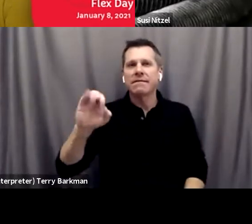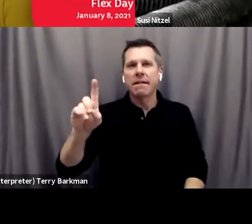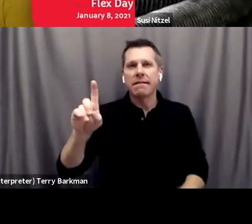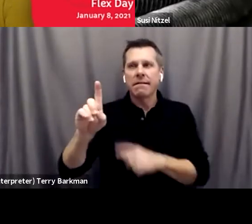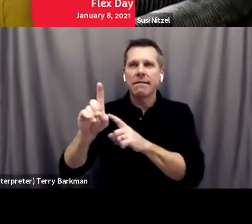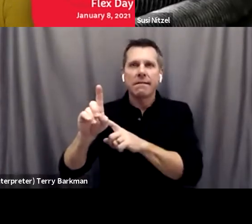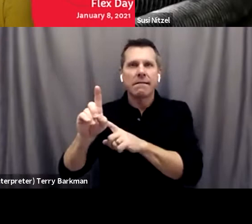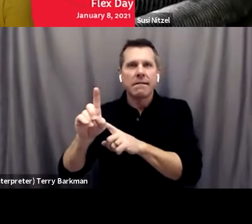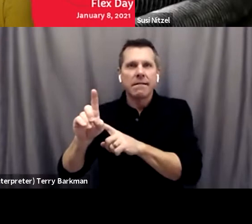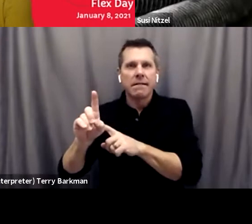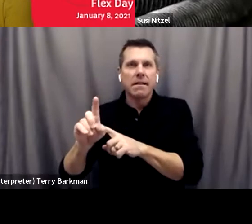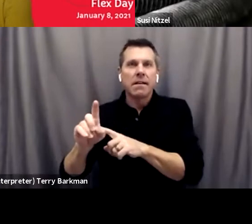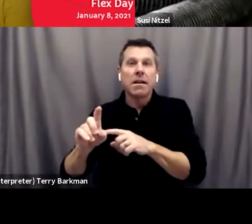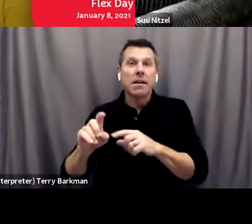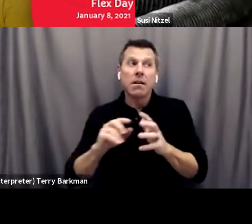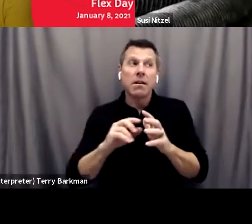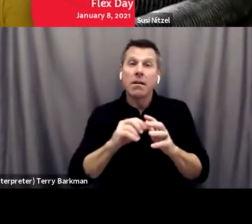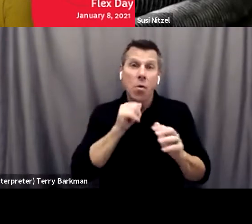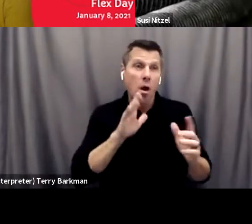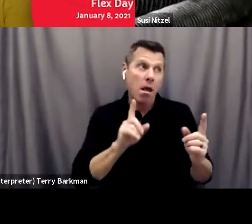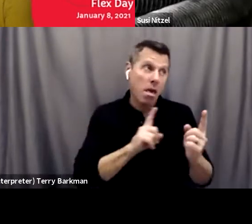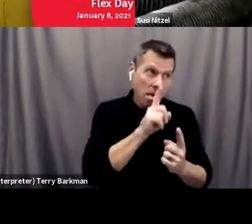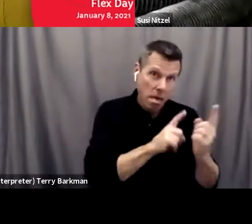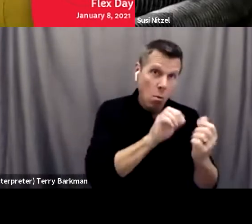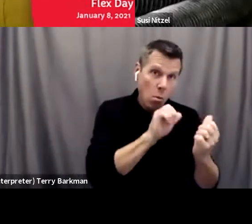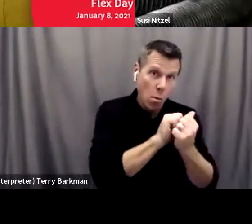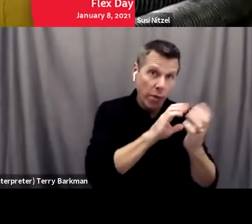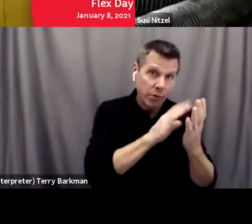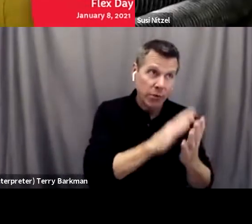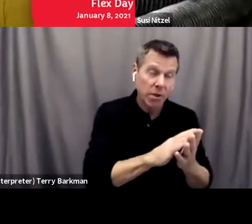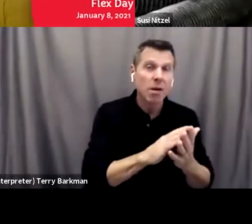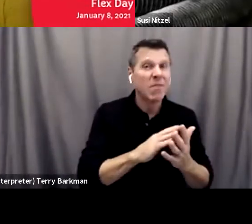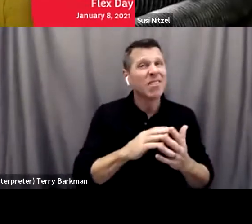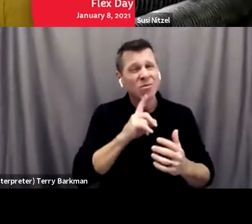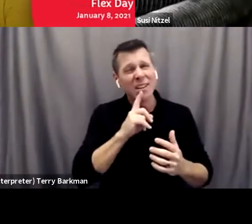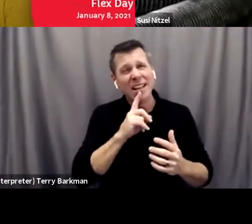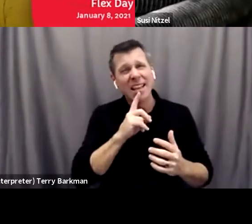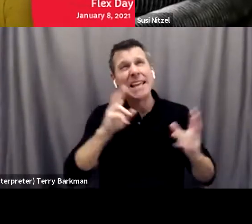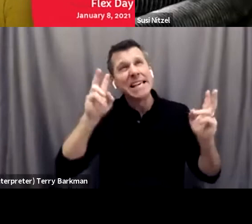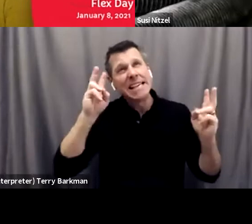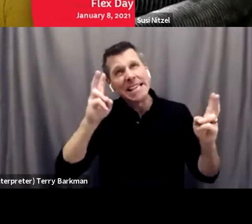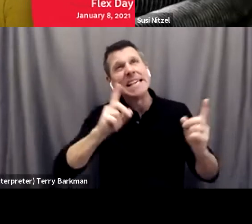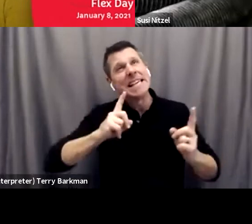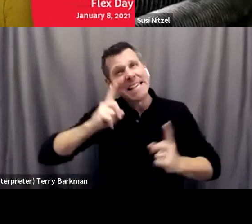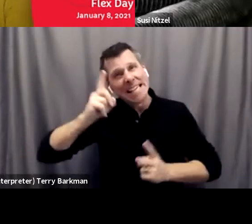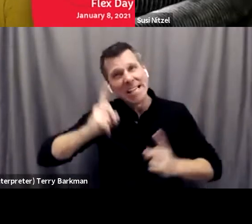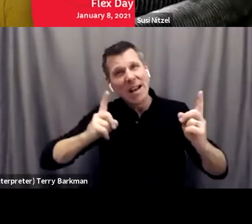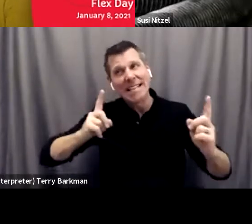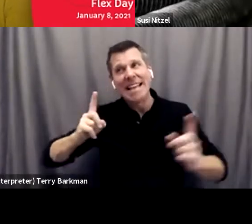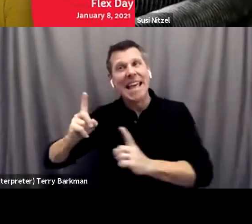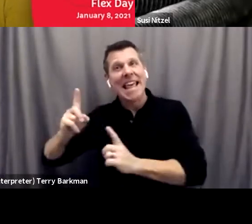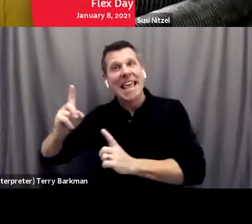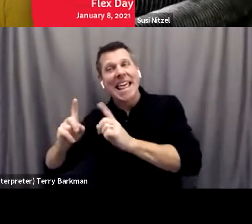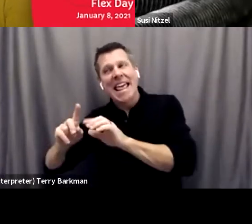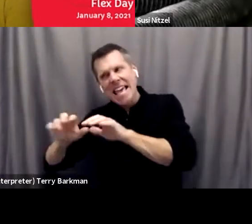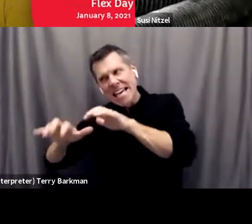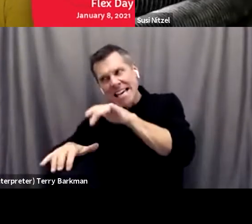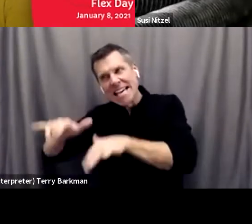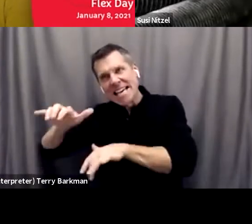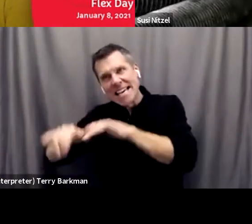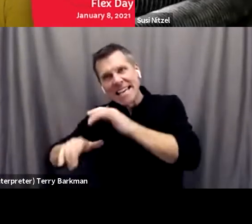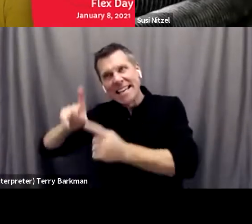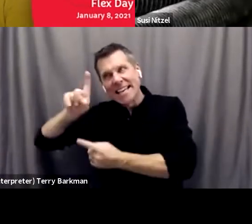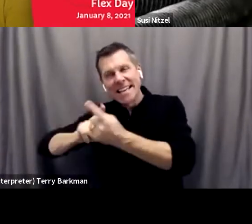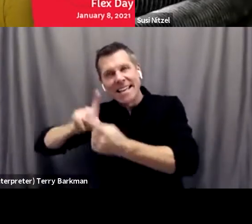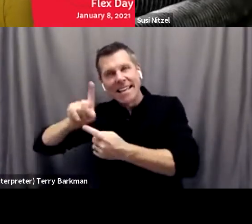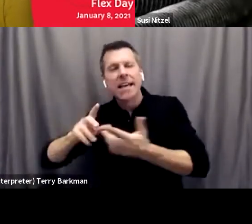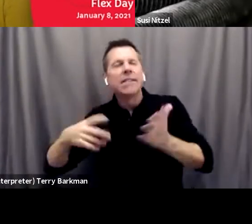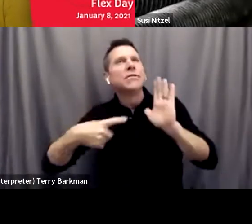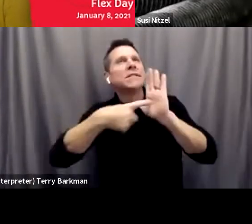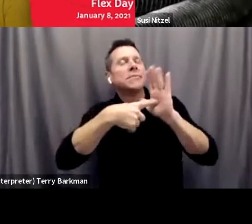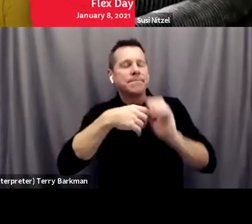with students as a result of their jobs are still interacting with the students. But again, if you're not so for instance, I, when